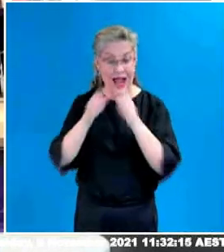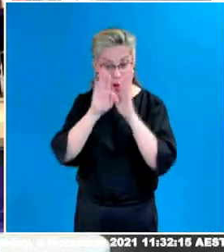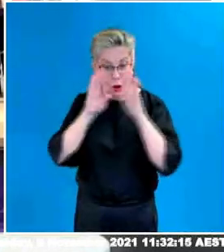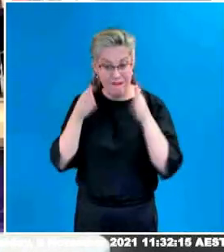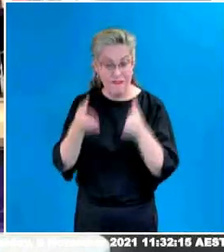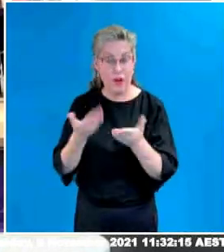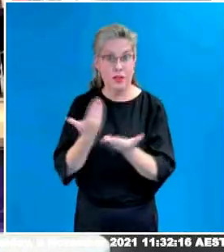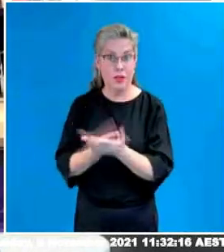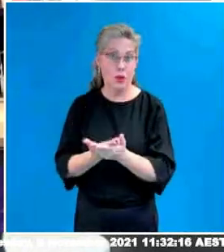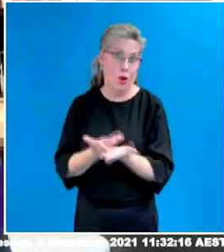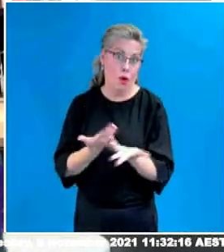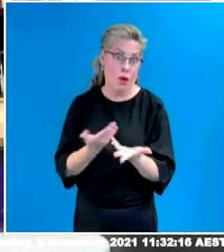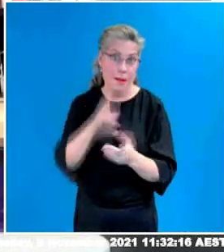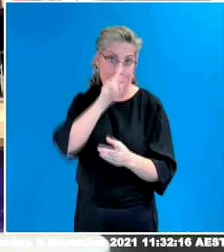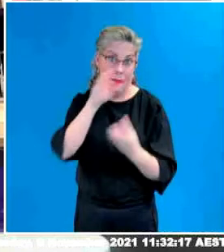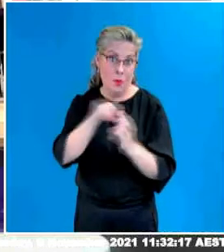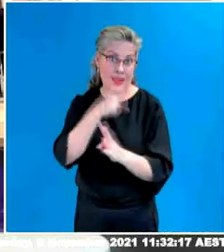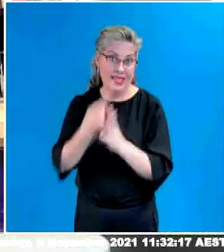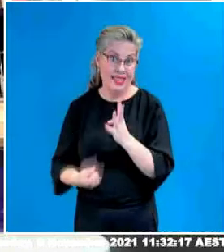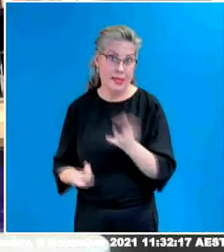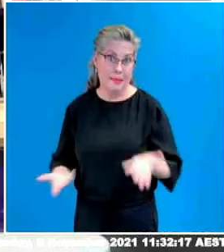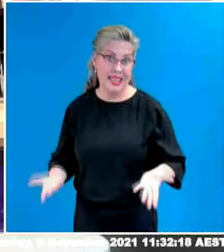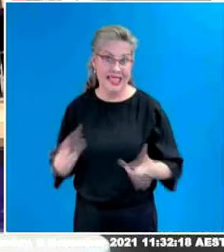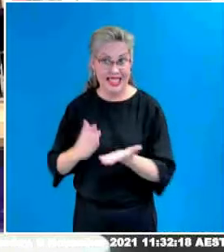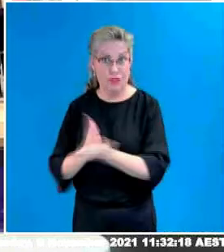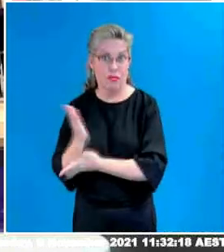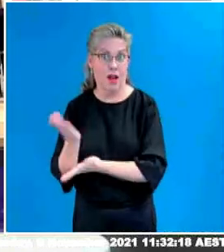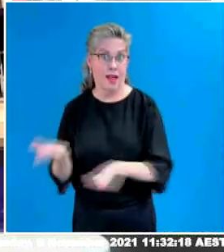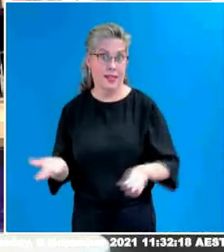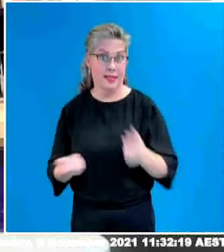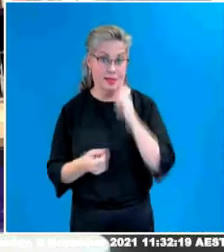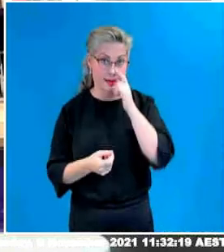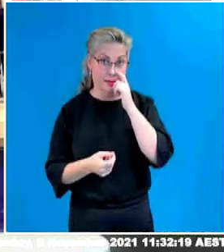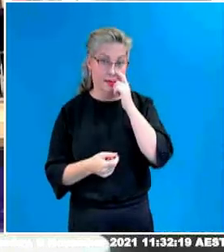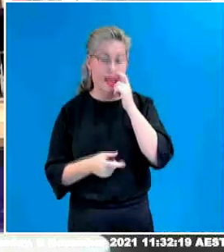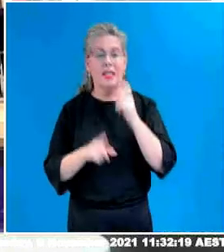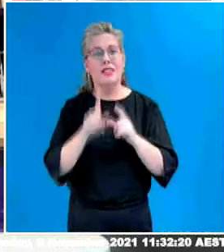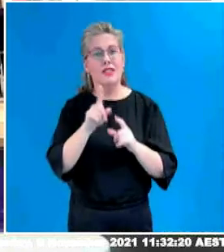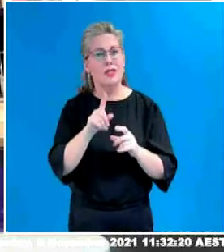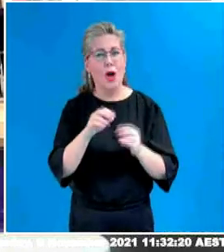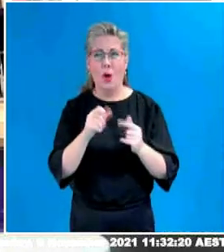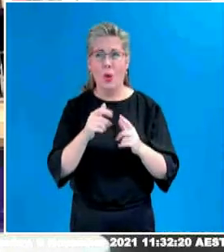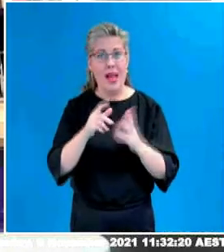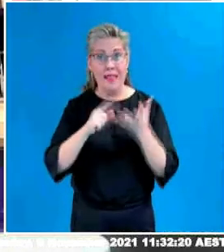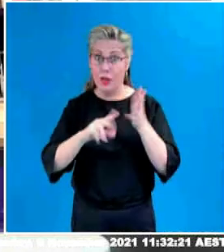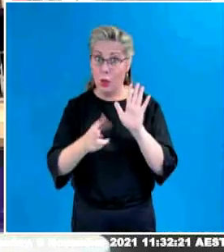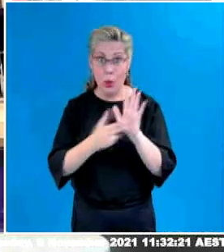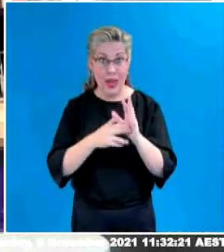as well is segregate it into one issue and silo it off and not recognise the